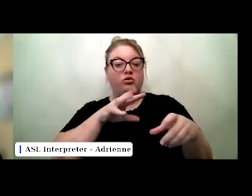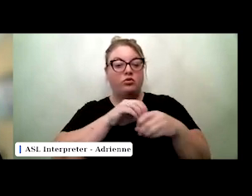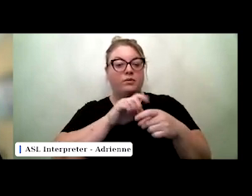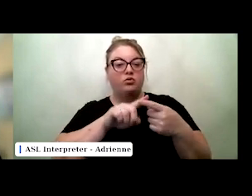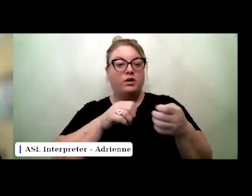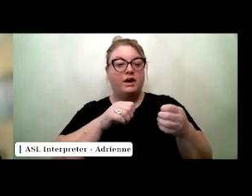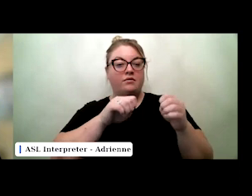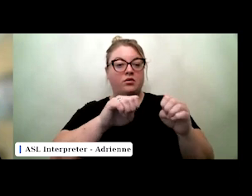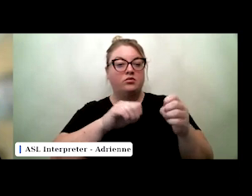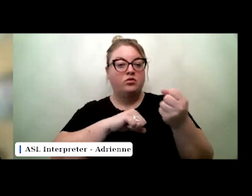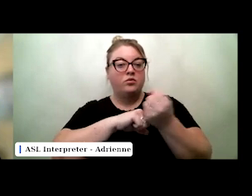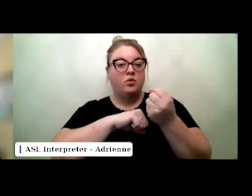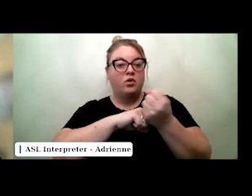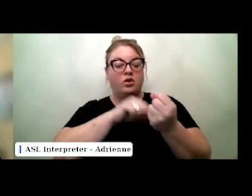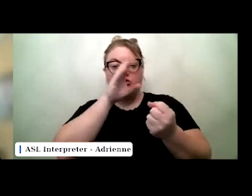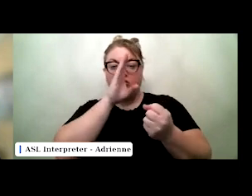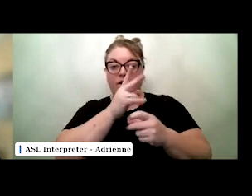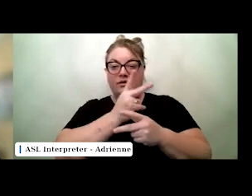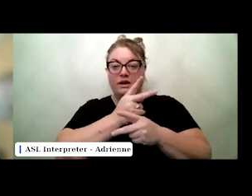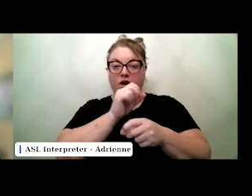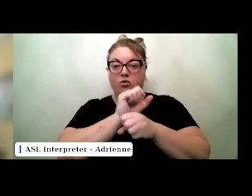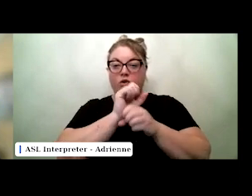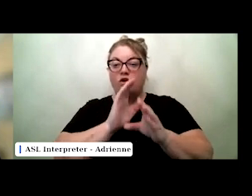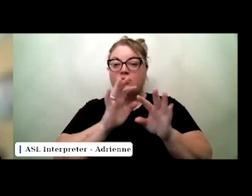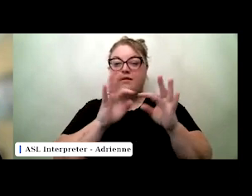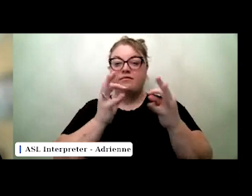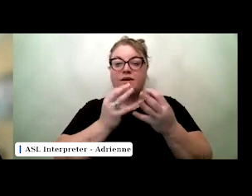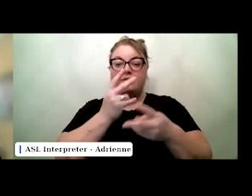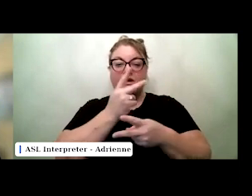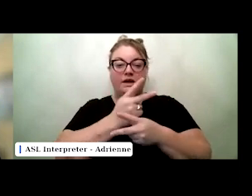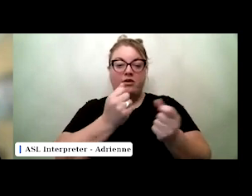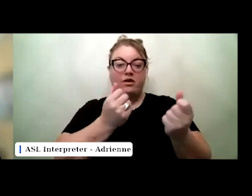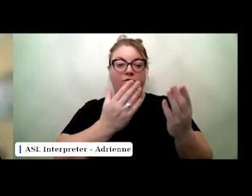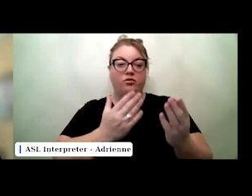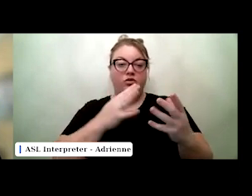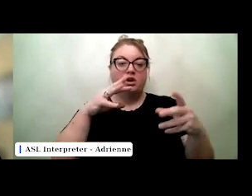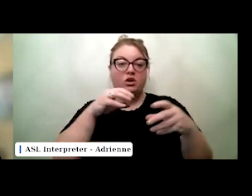To support direct workers and family caregivers include. Care transitions.